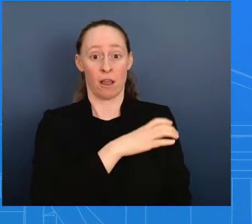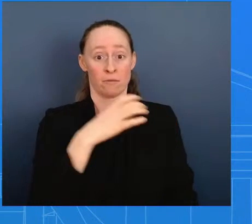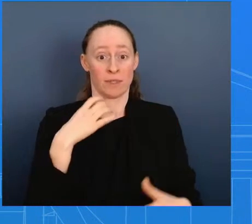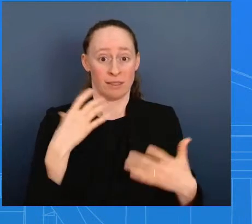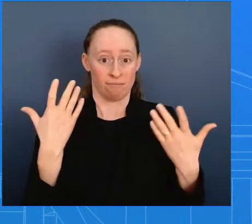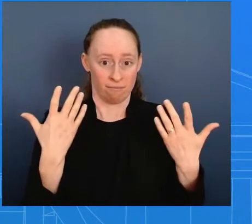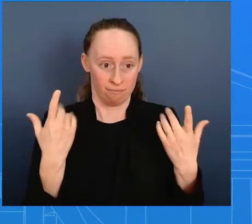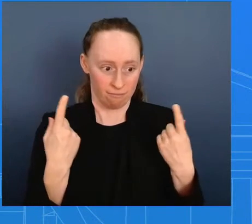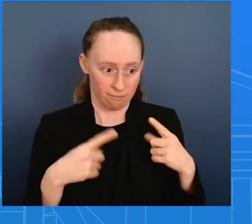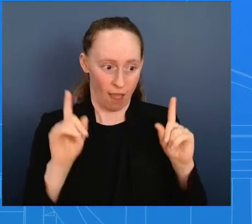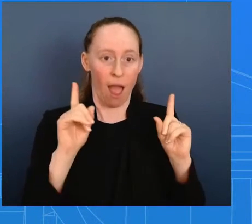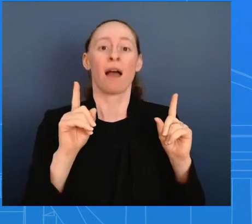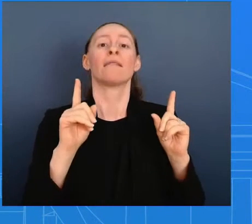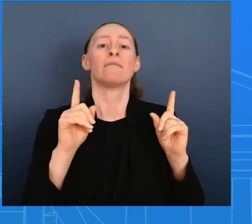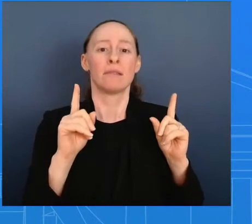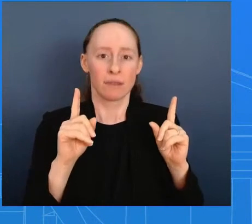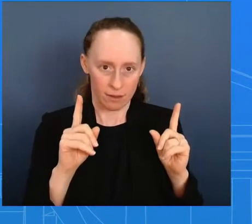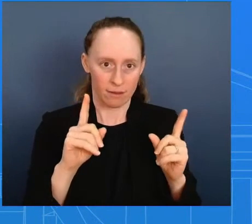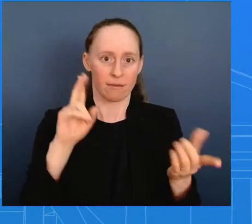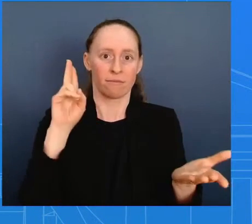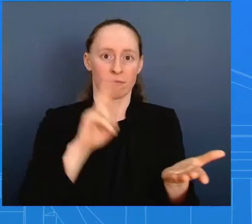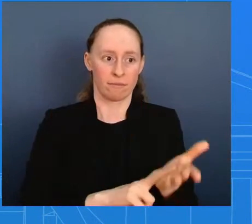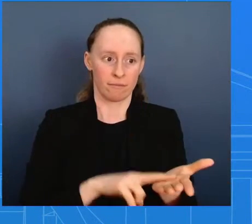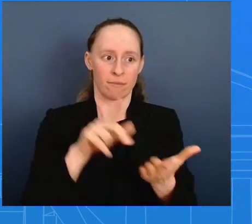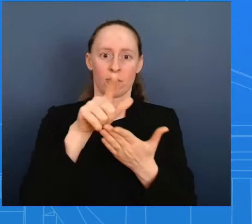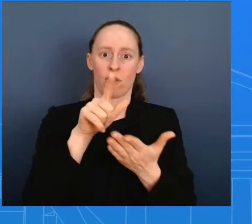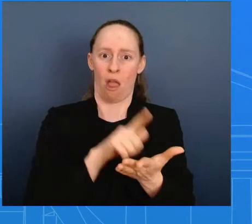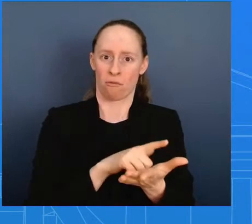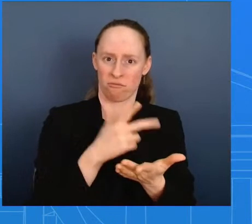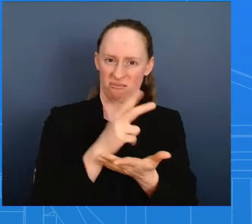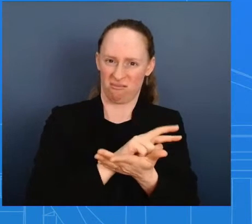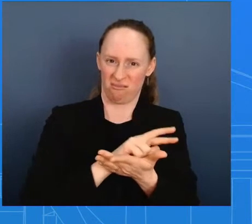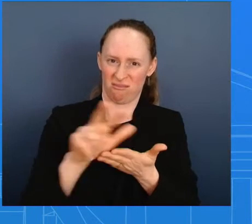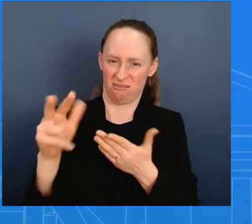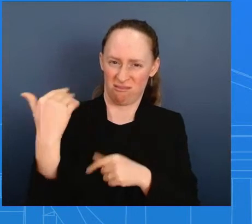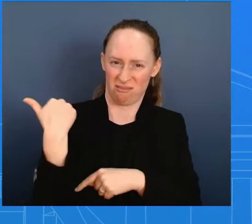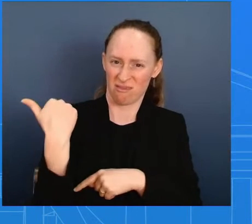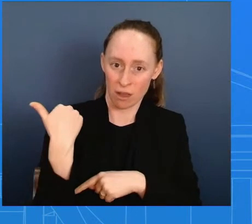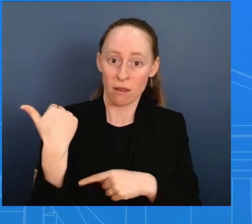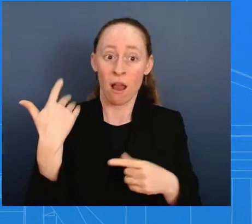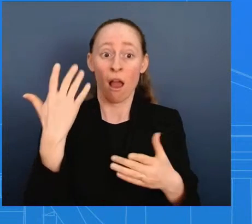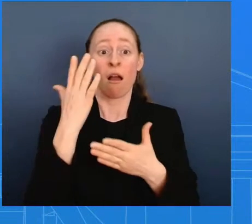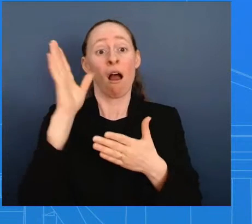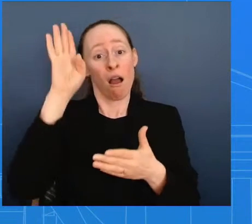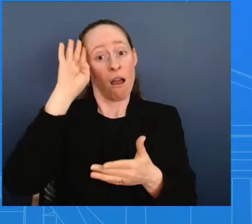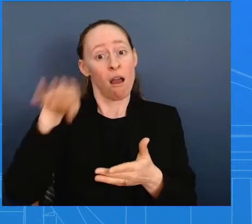Some of that equipment is already on the battlefield. On Friday, he signed out another package.